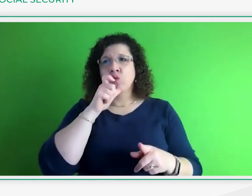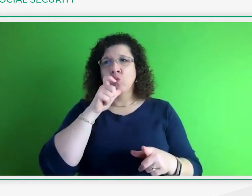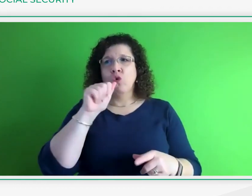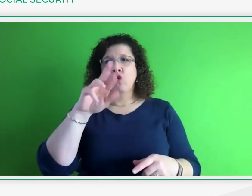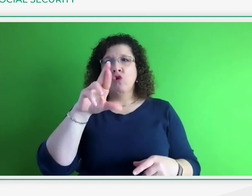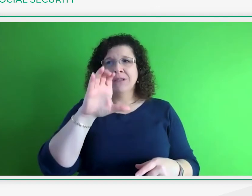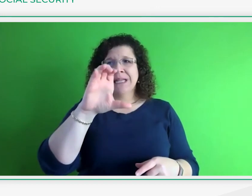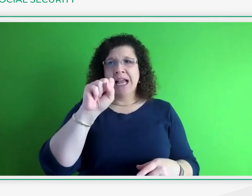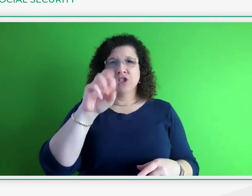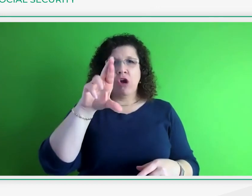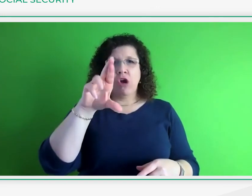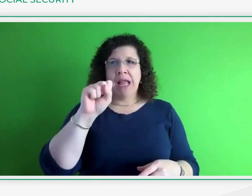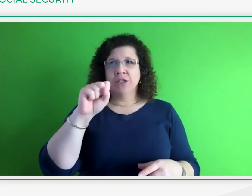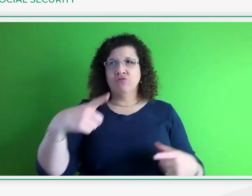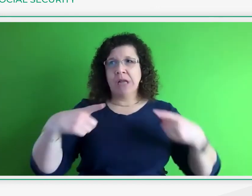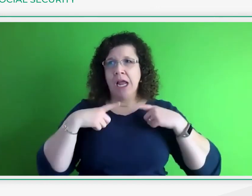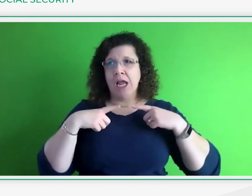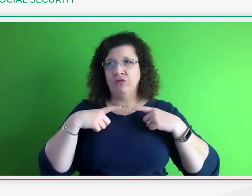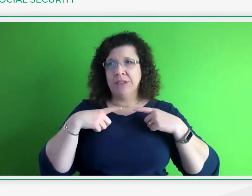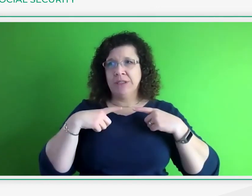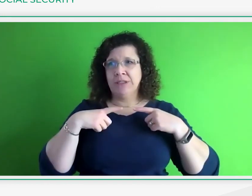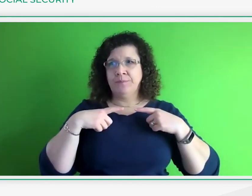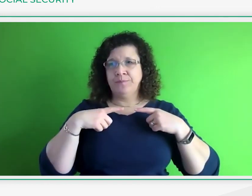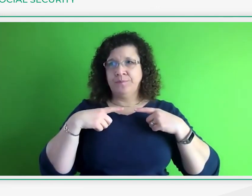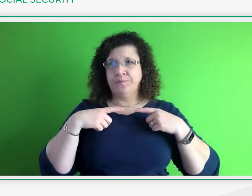for people who are CSRS retirees?